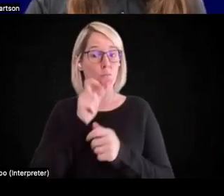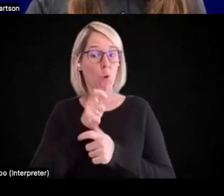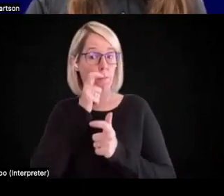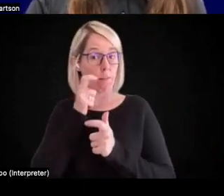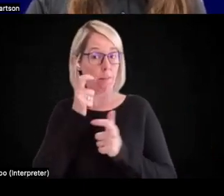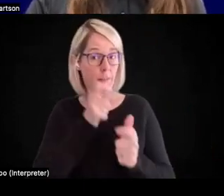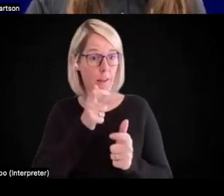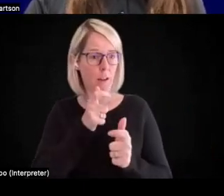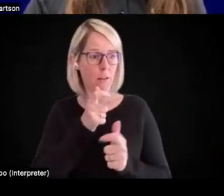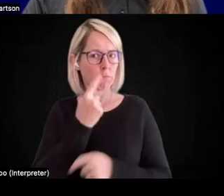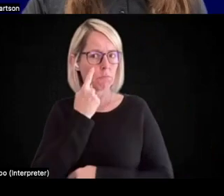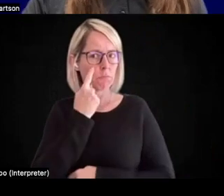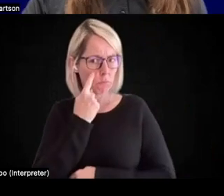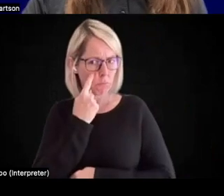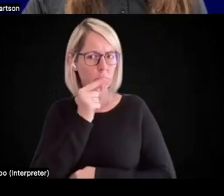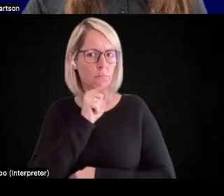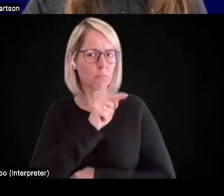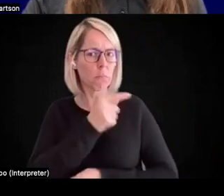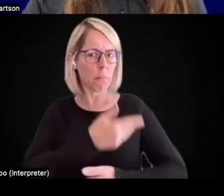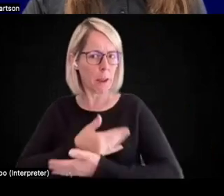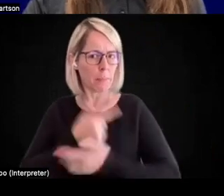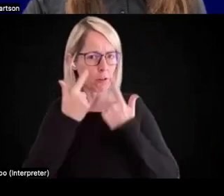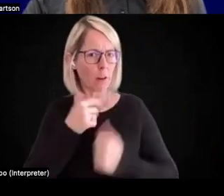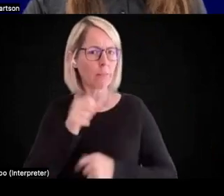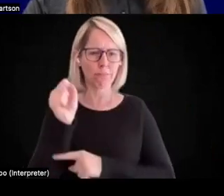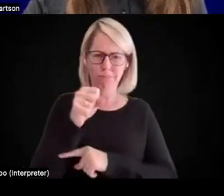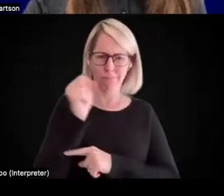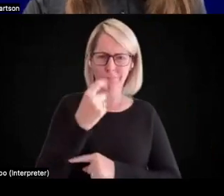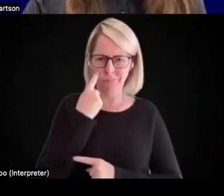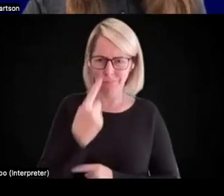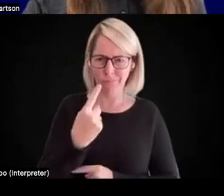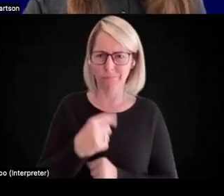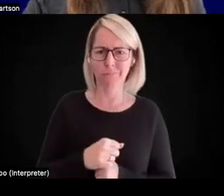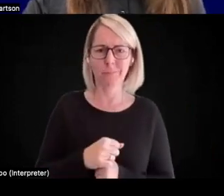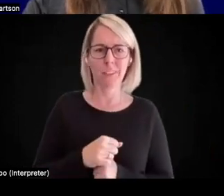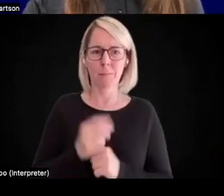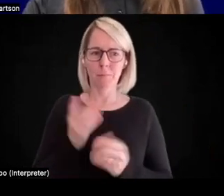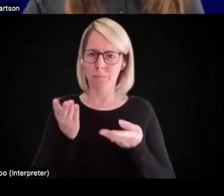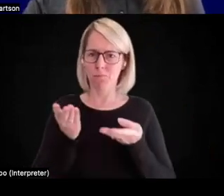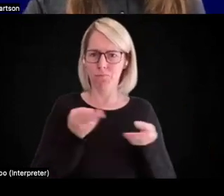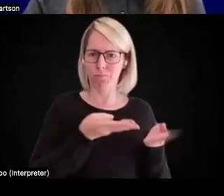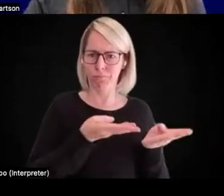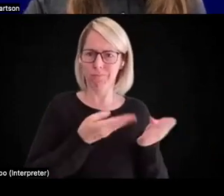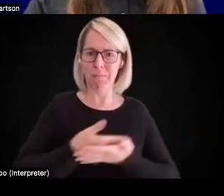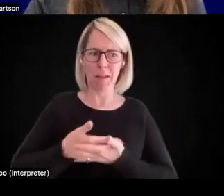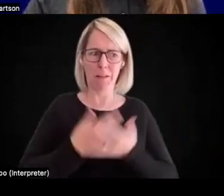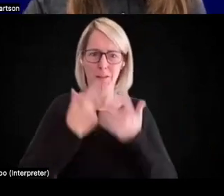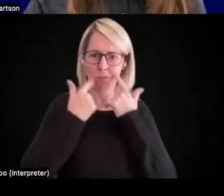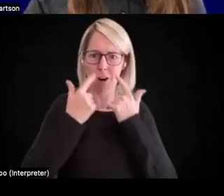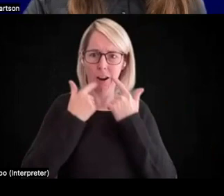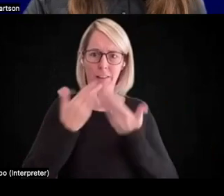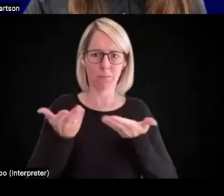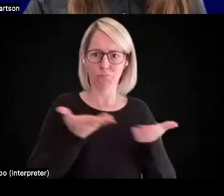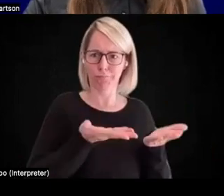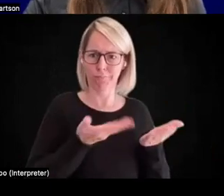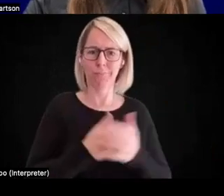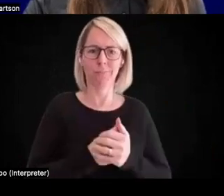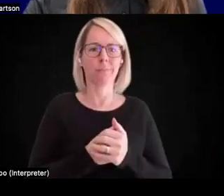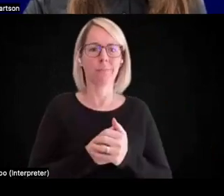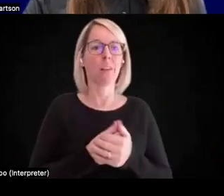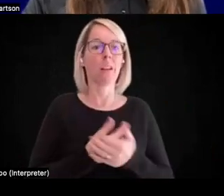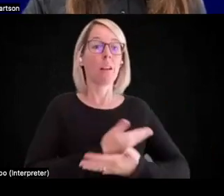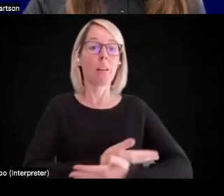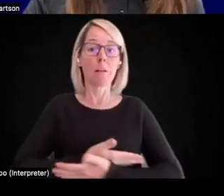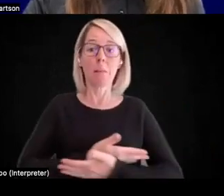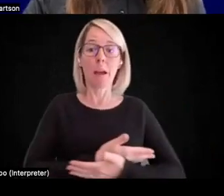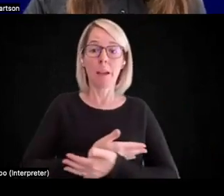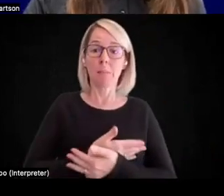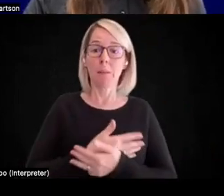they do, because the carer looks towards the baby and the baby could see that. Do they respond to